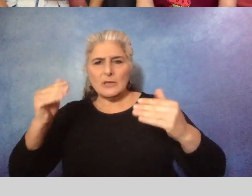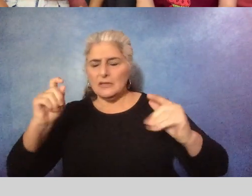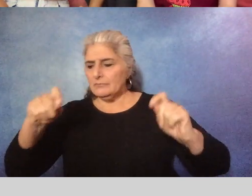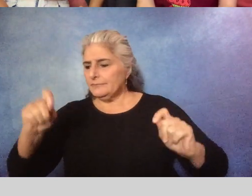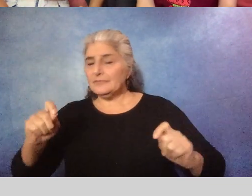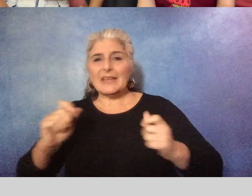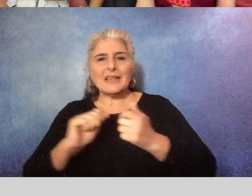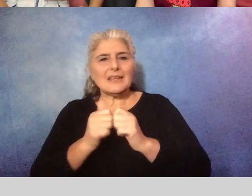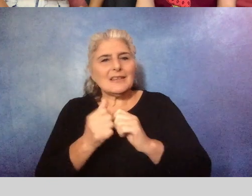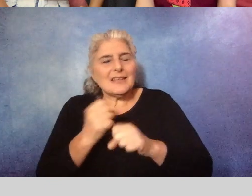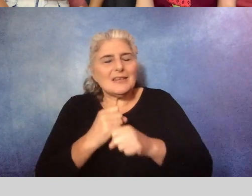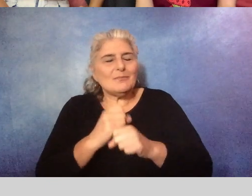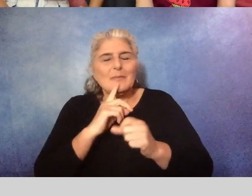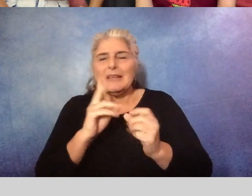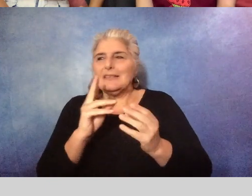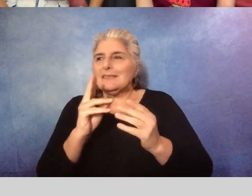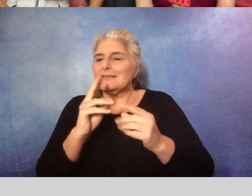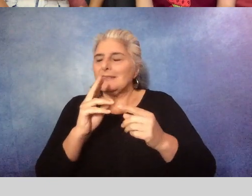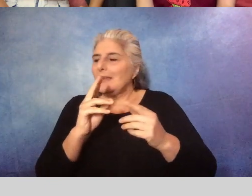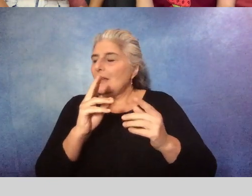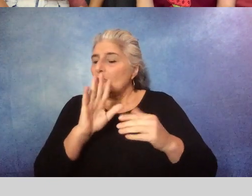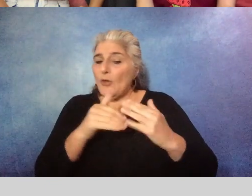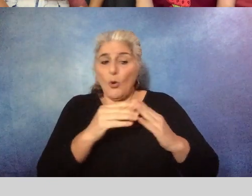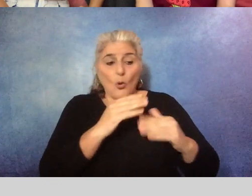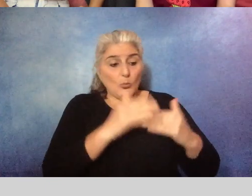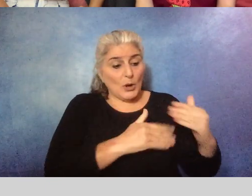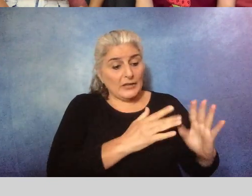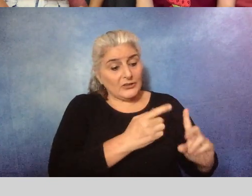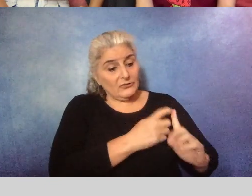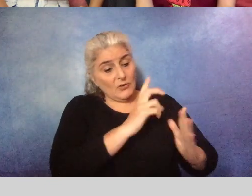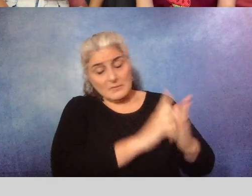And it also made the communication with stakeholders easier.